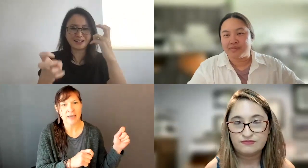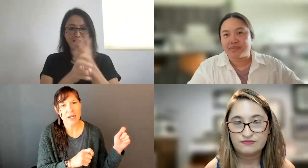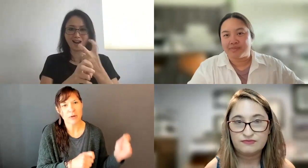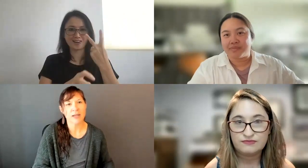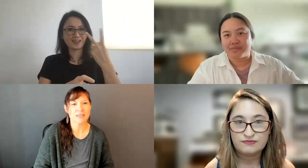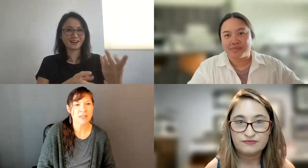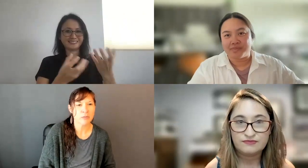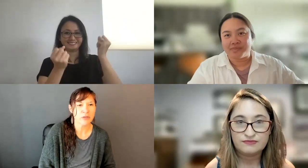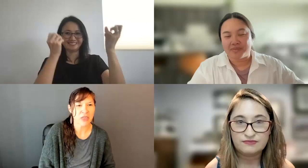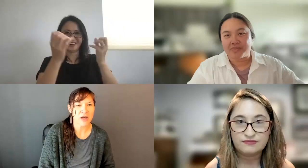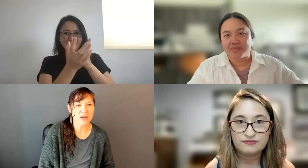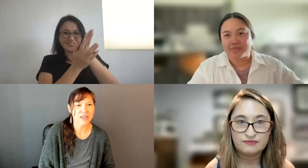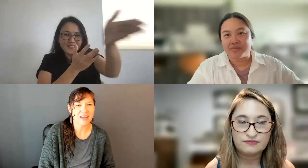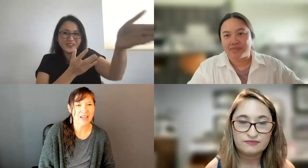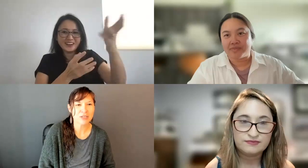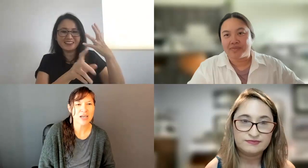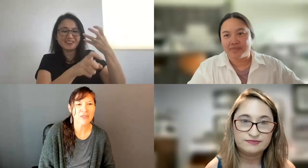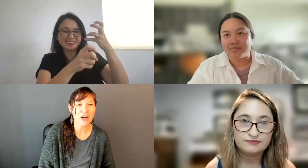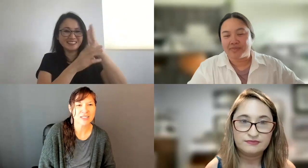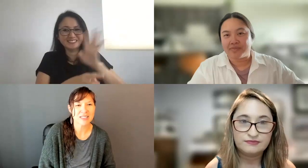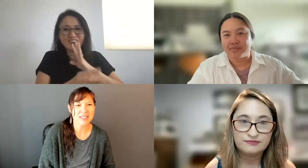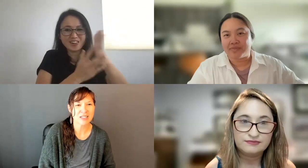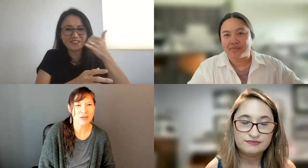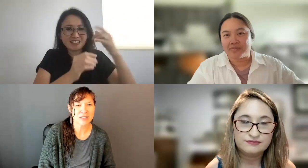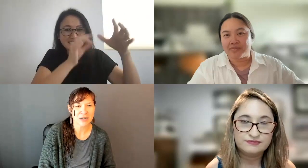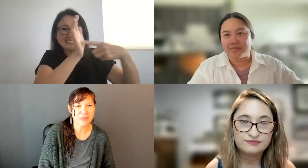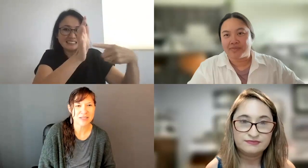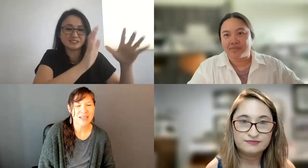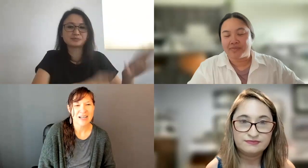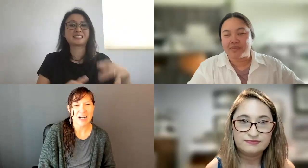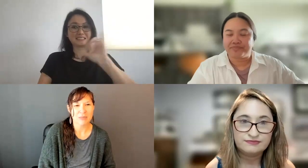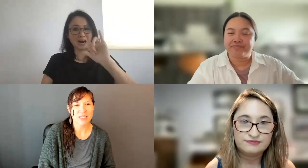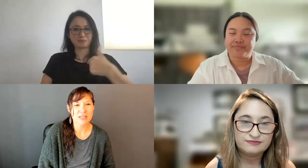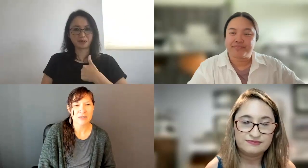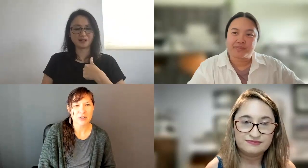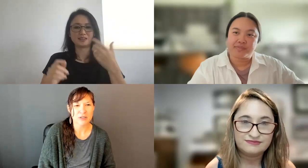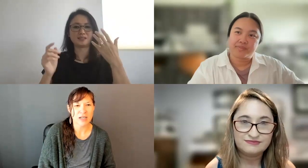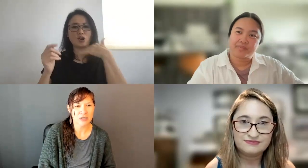It was a little bit hard to try and do all this while also using sign language on FaceTime. But we were doing that.